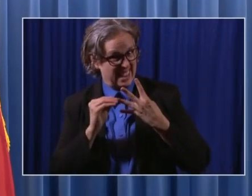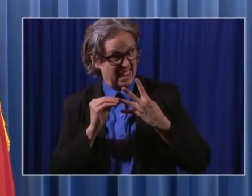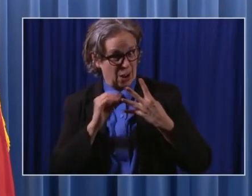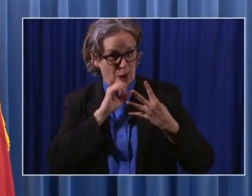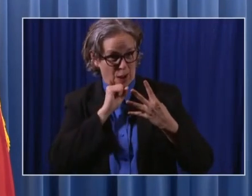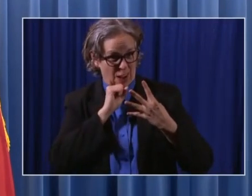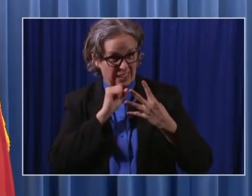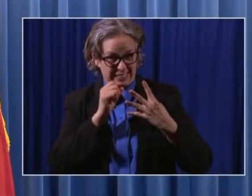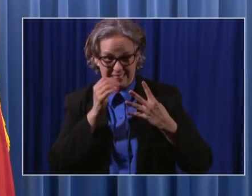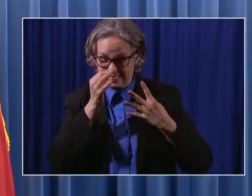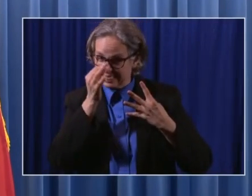CLOSE.